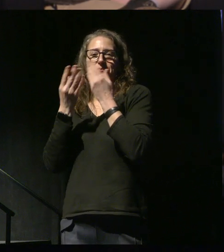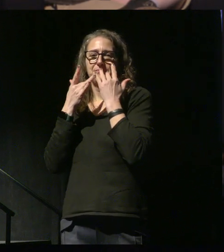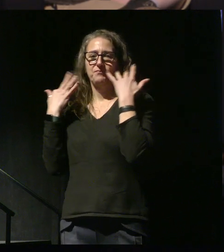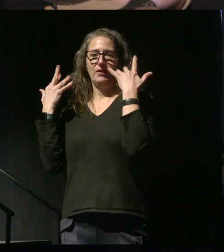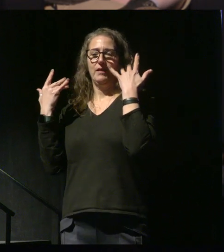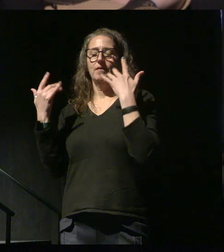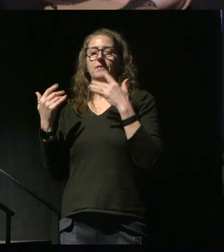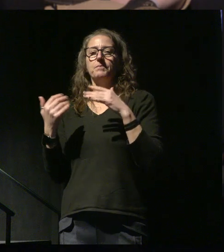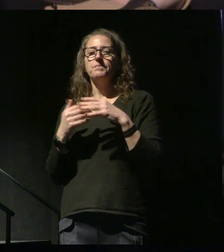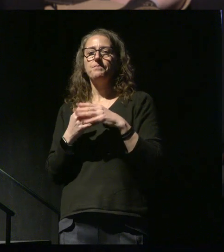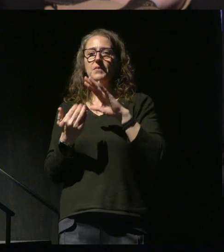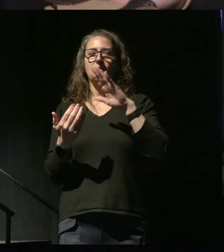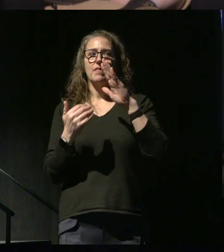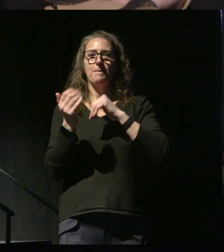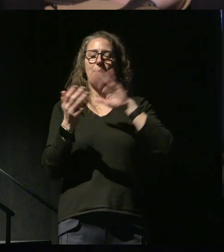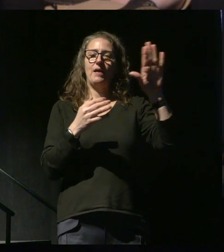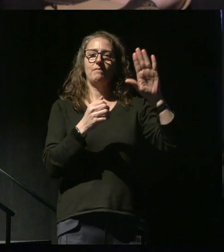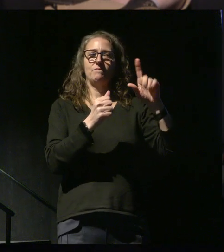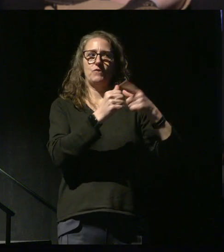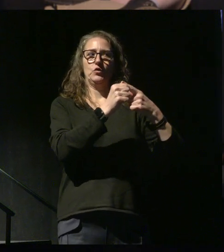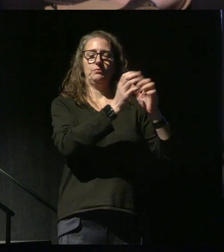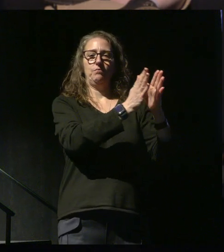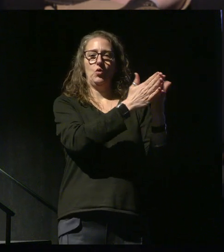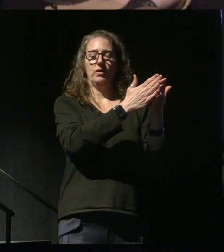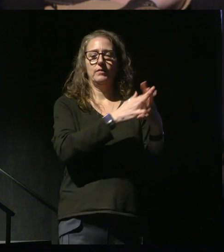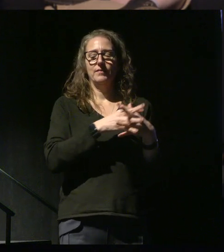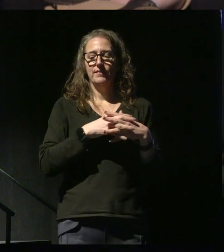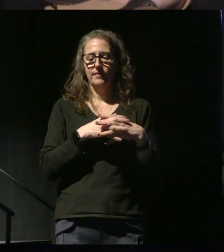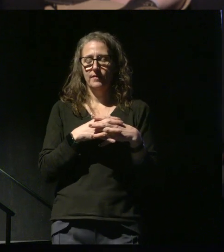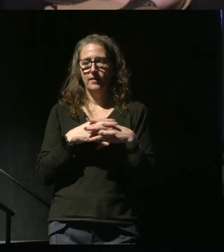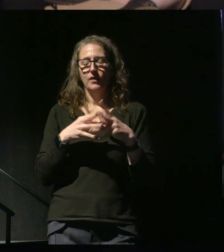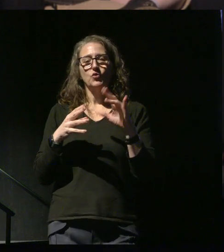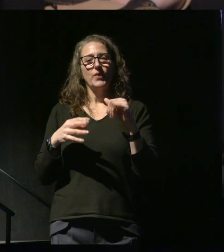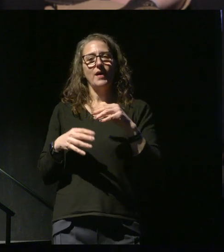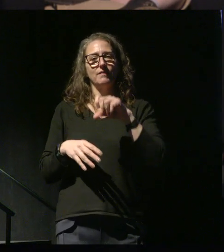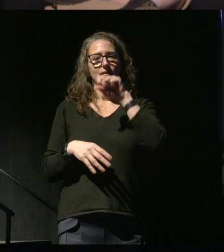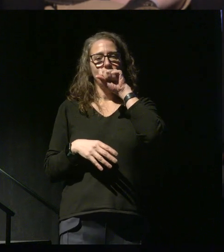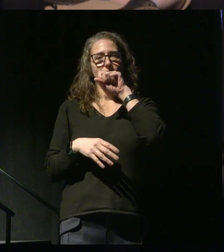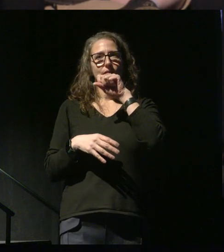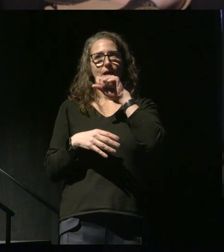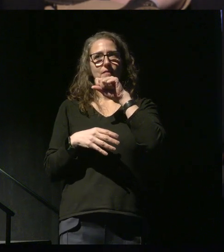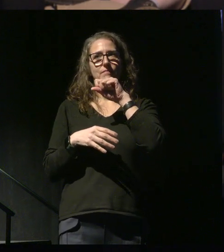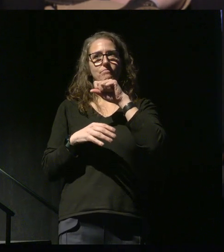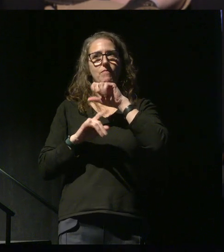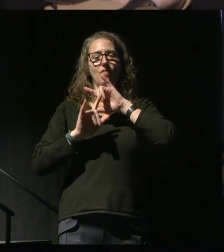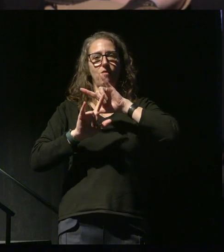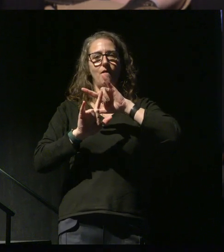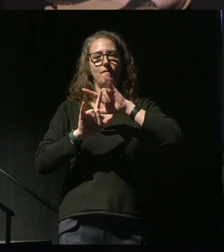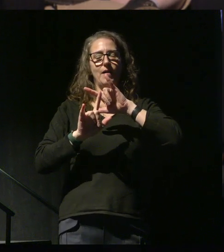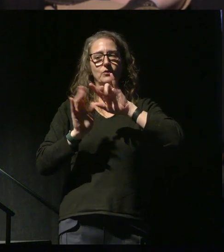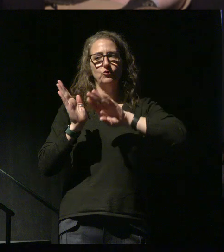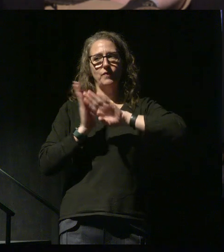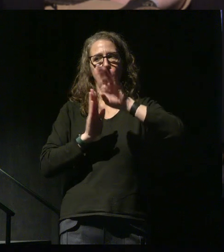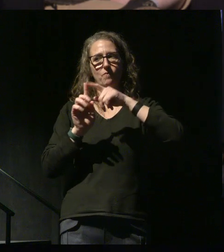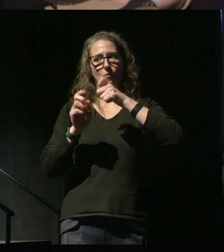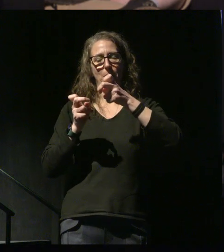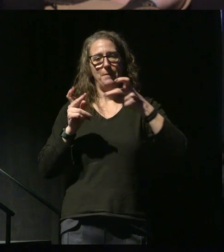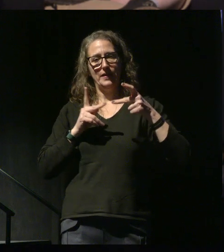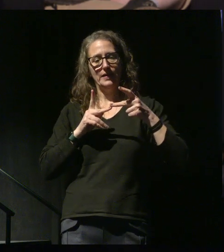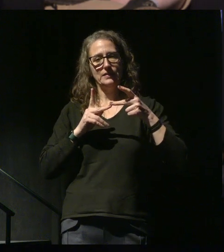I knew that the love had to come from like a place of like ferocious dignity.